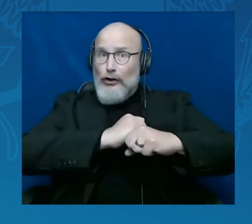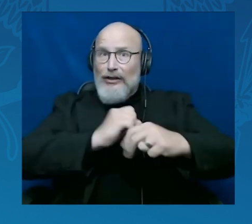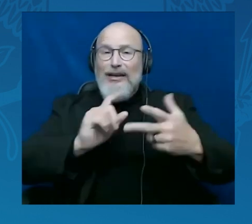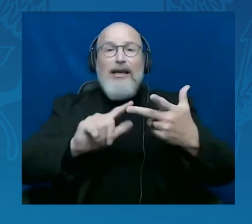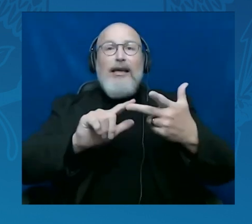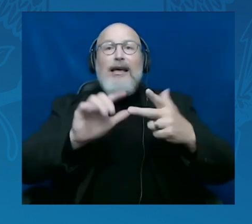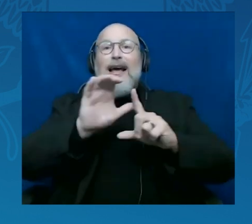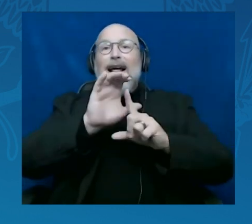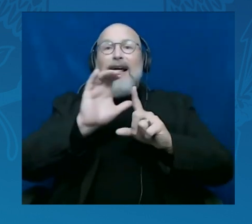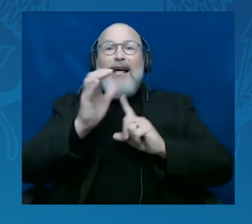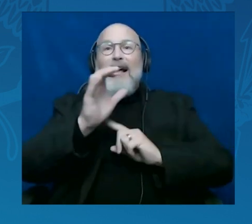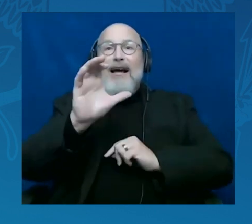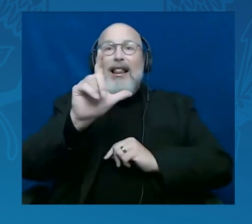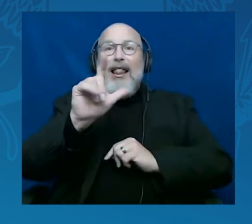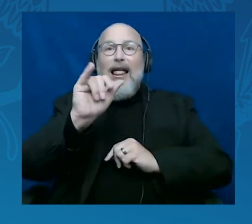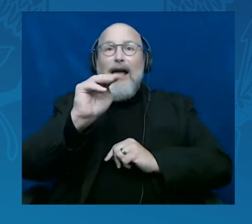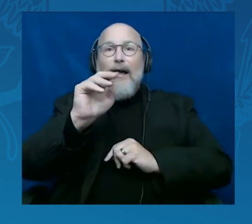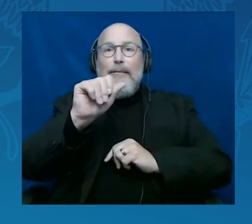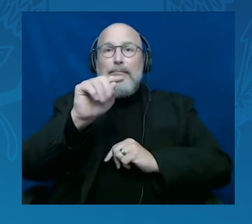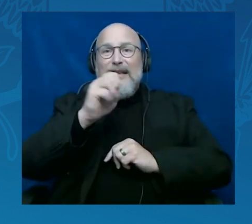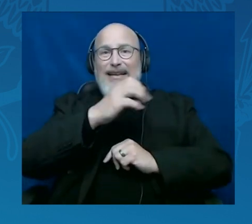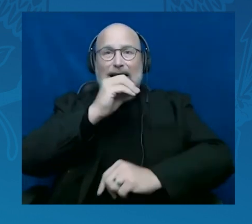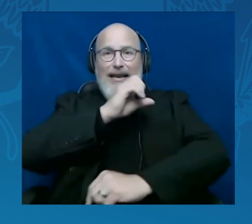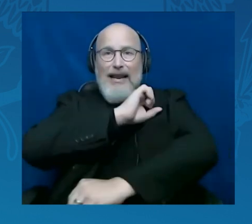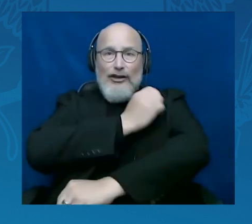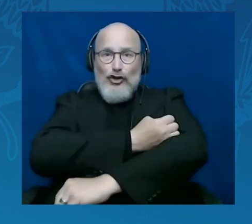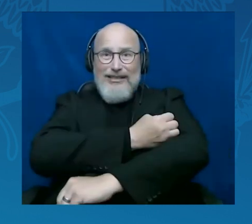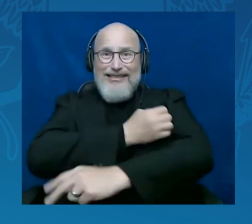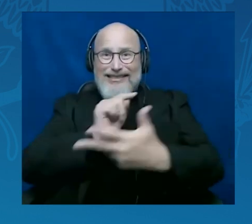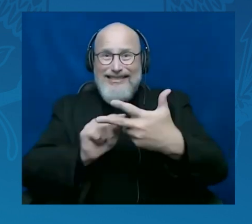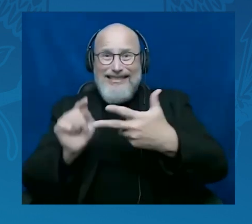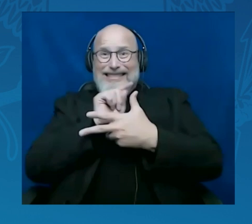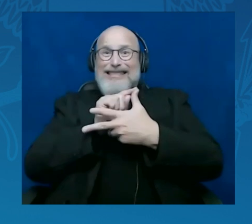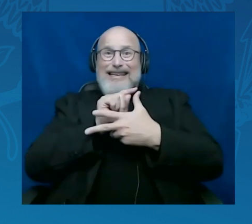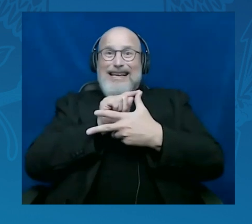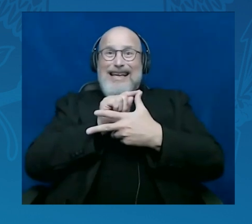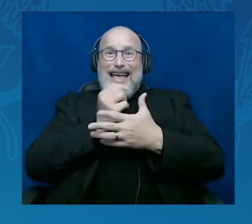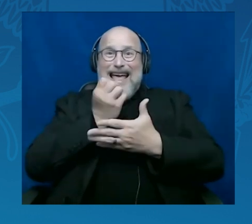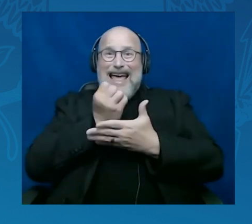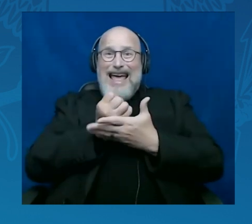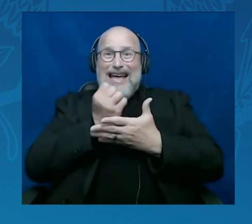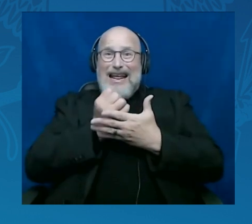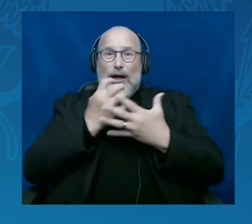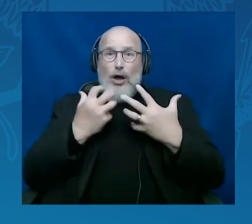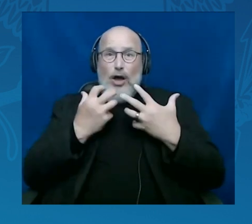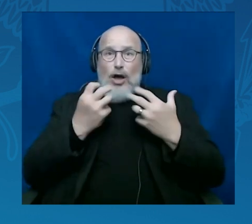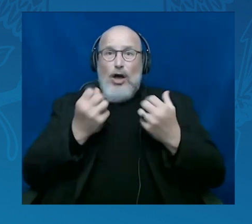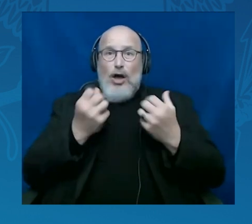On the issue of economic recovery, the United States is the Caribbean's biggest economic partner.